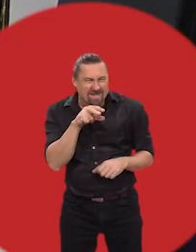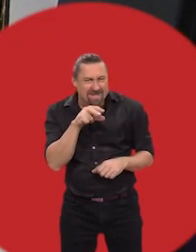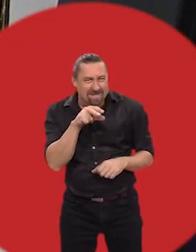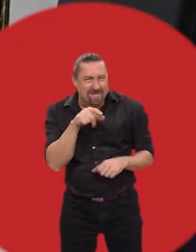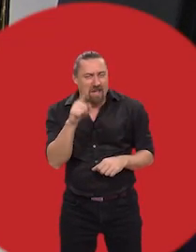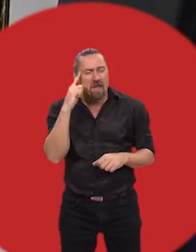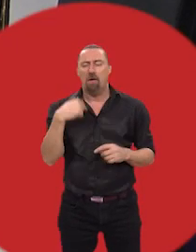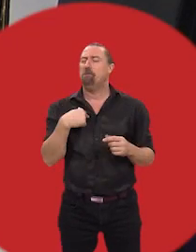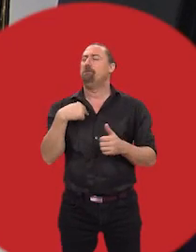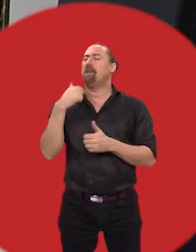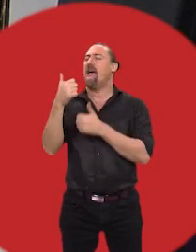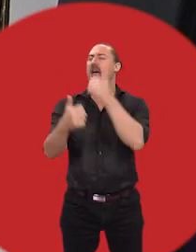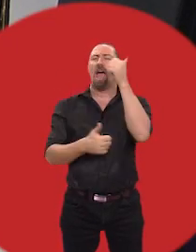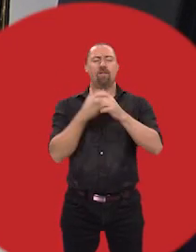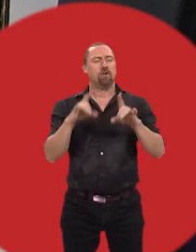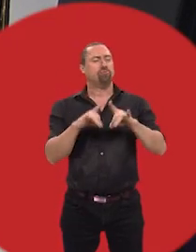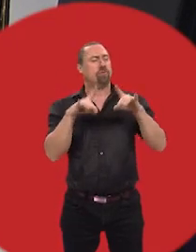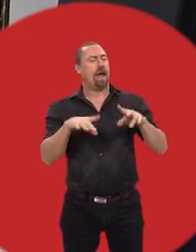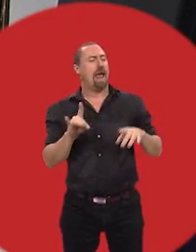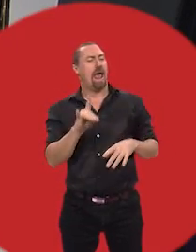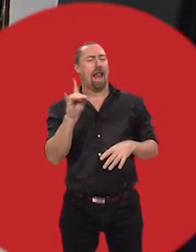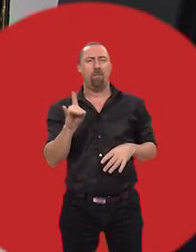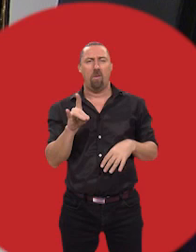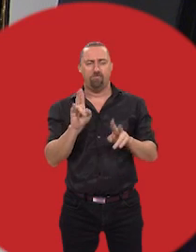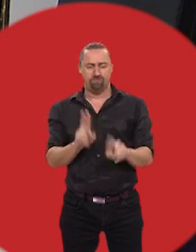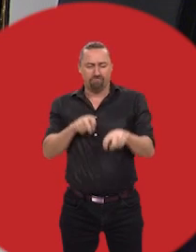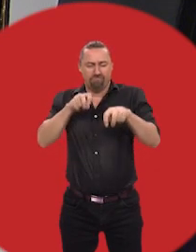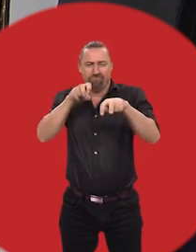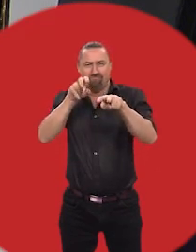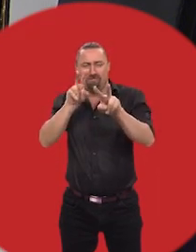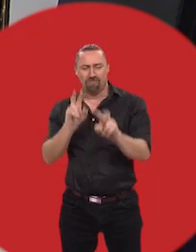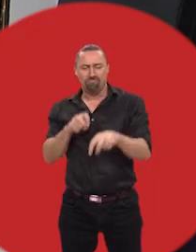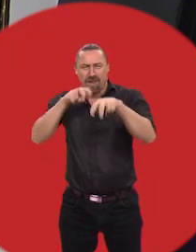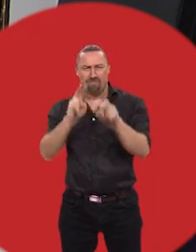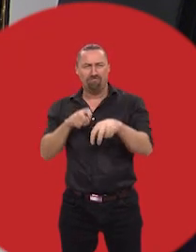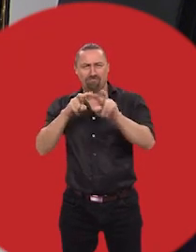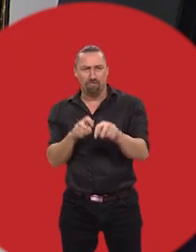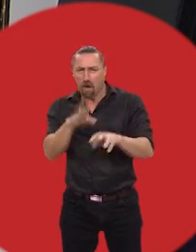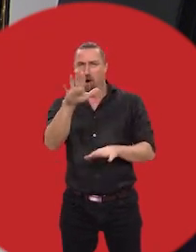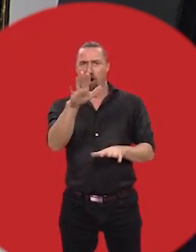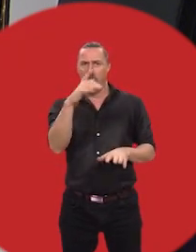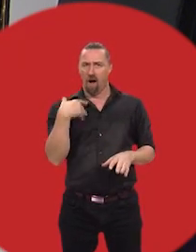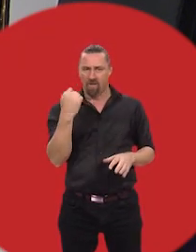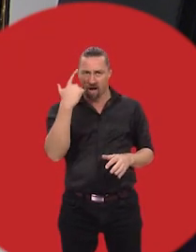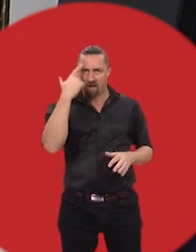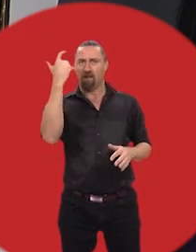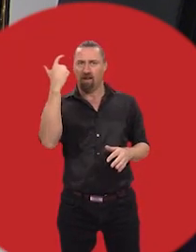I think my favorite animal though, is the bouncing kangaroo. That gives me an idea.